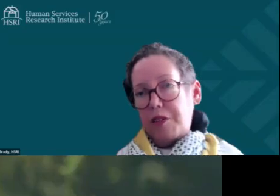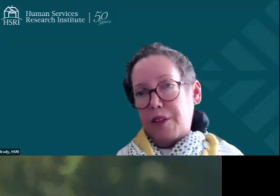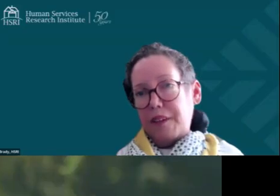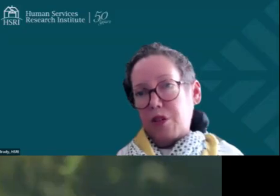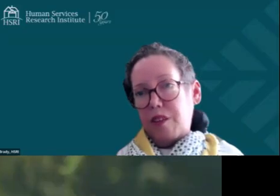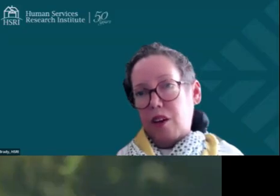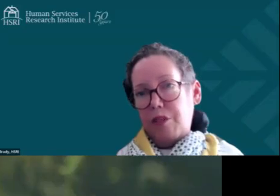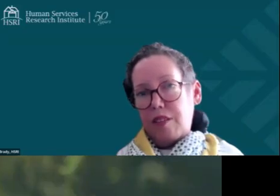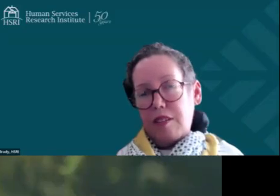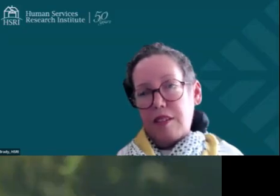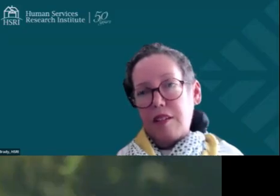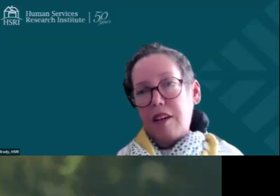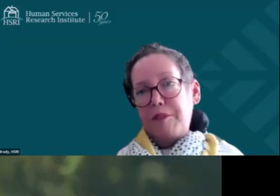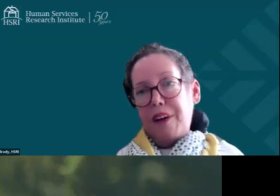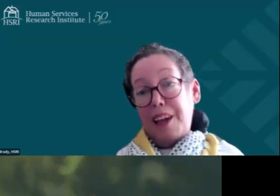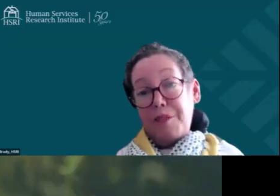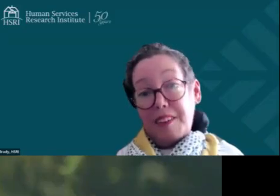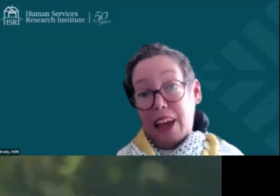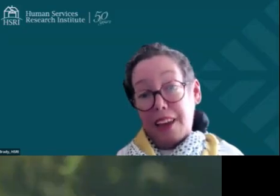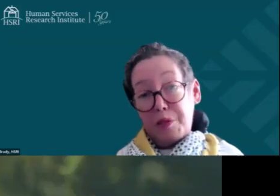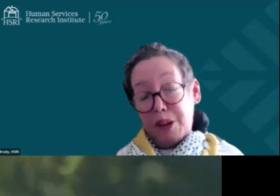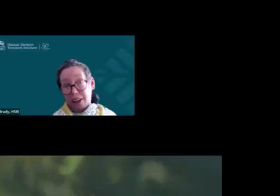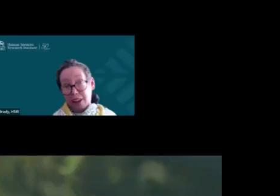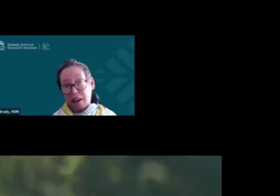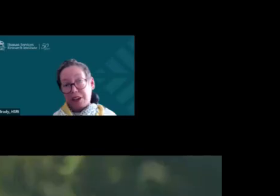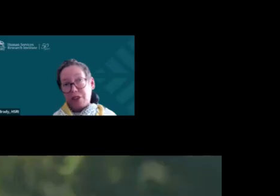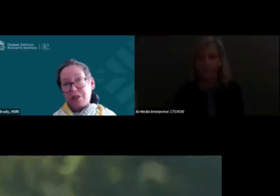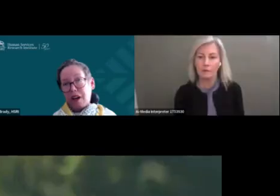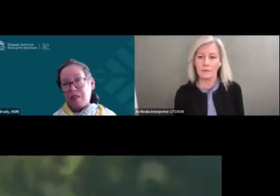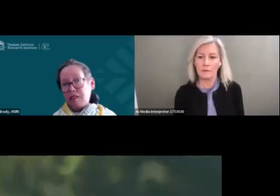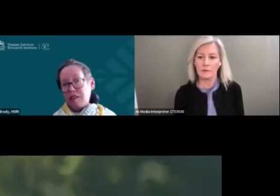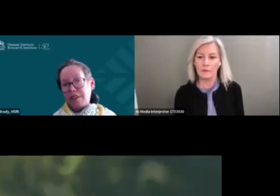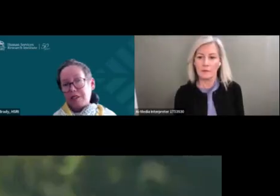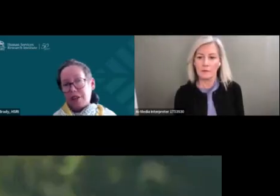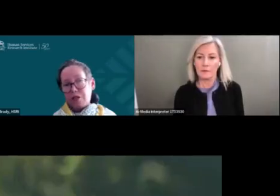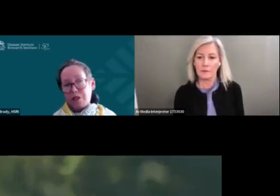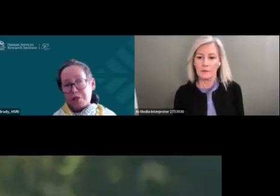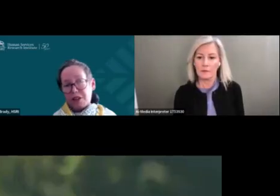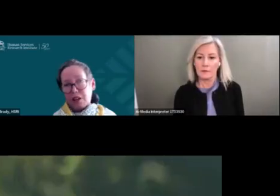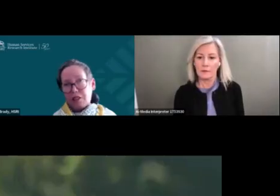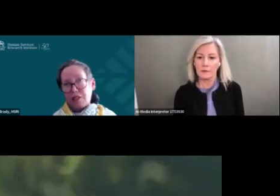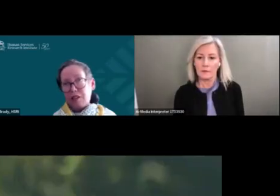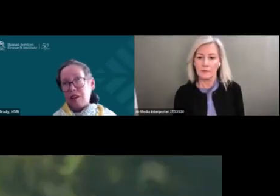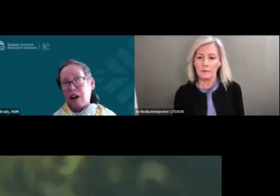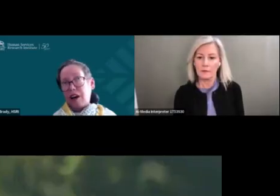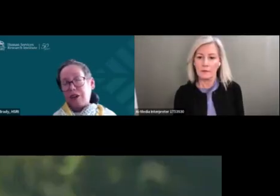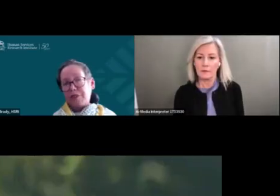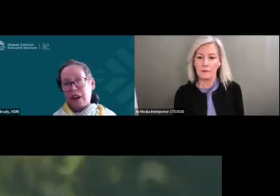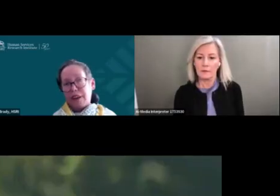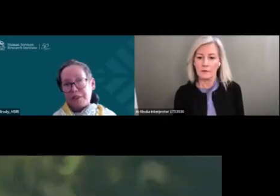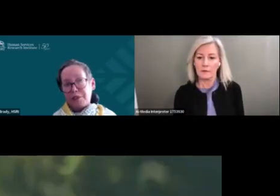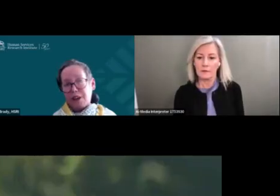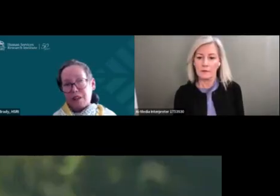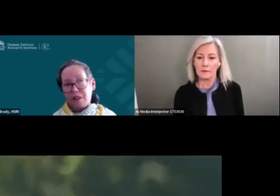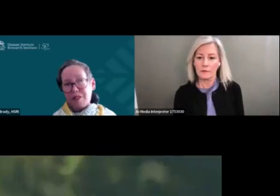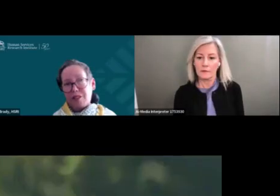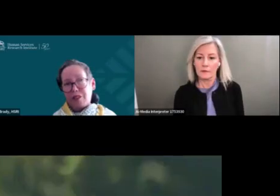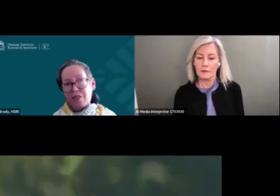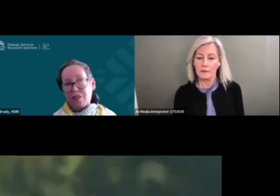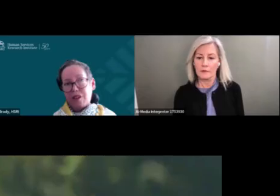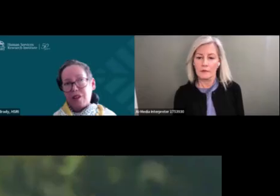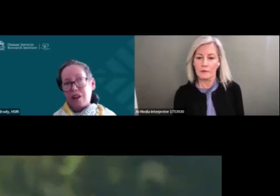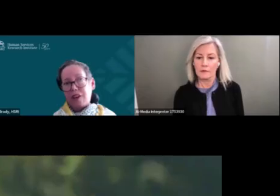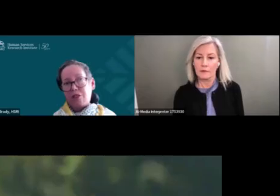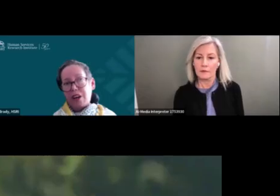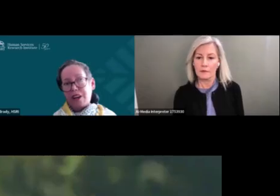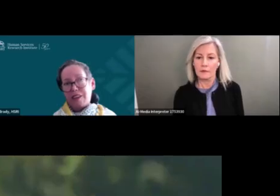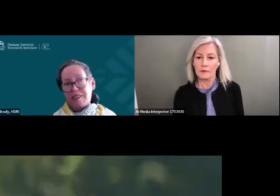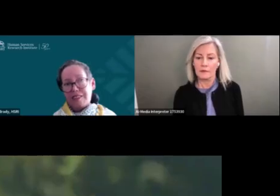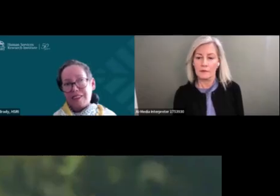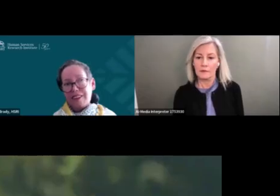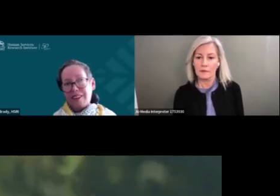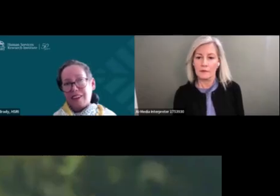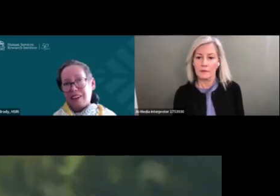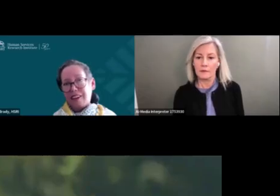Spotlight yourselves. My name is Kate Brady. I co-direct the Grassroots project with Alixe Bonardi, who's also joining us.